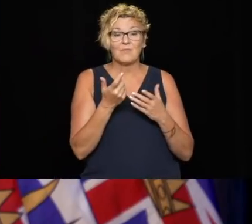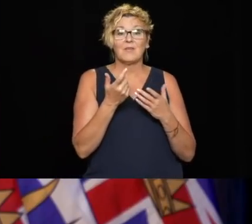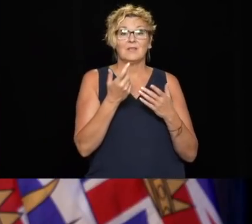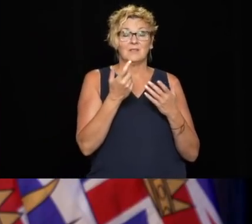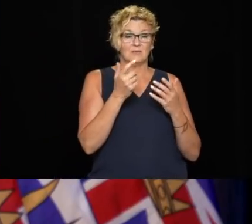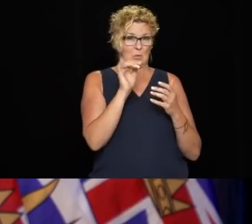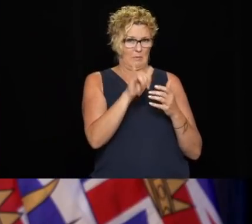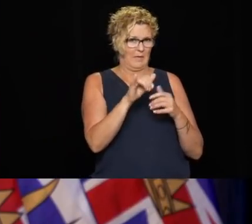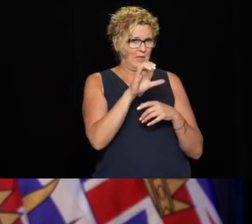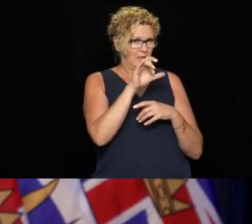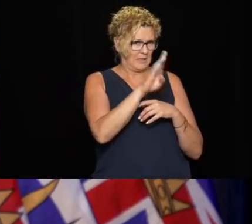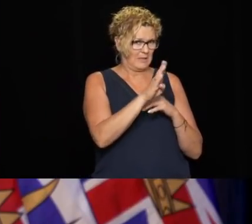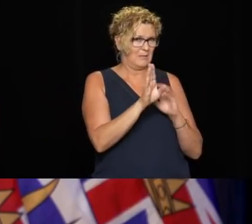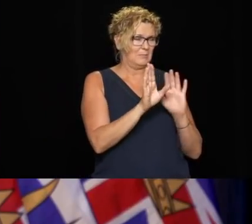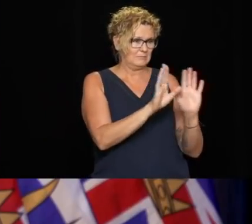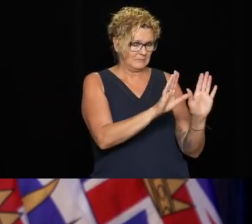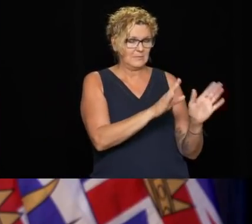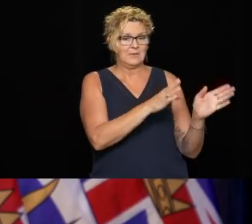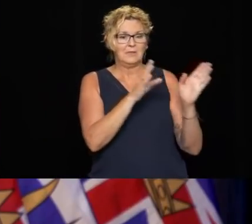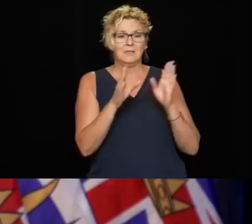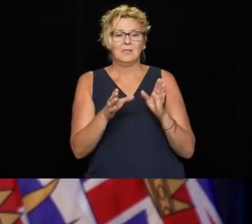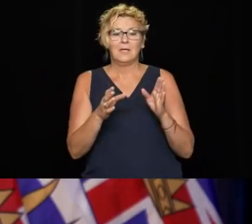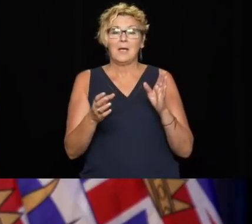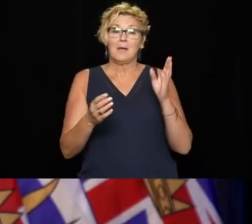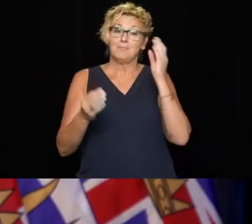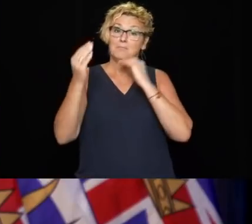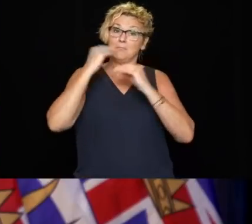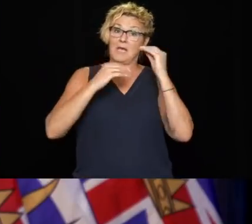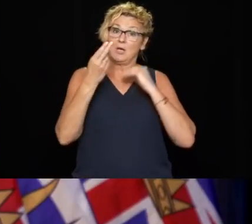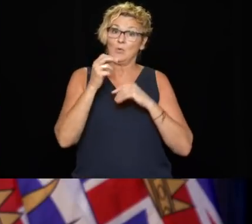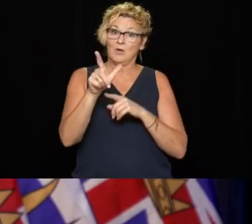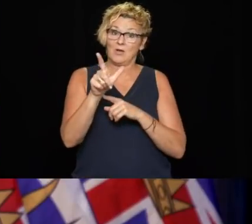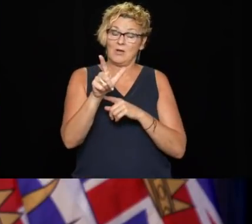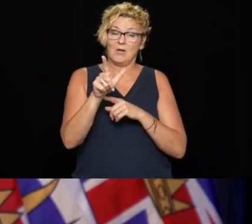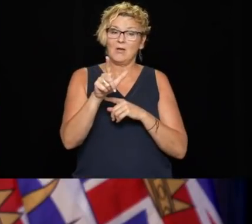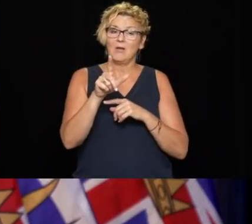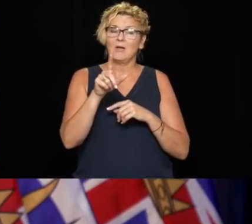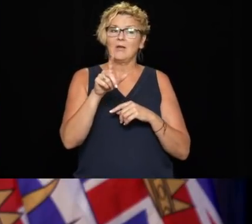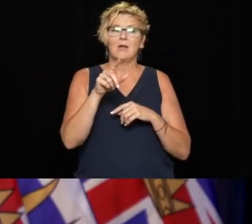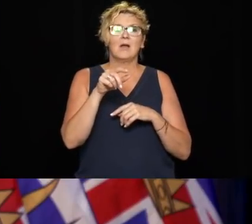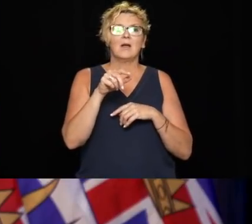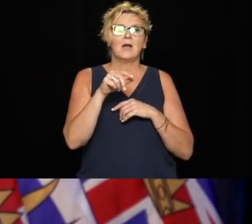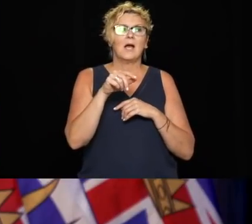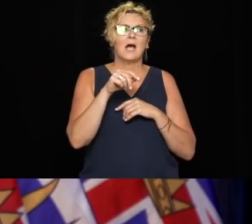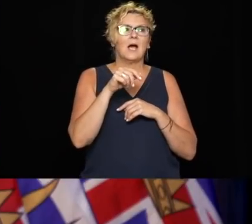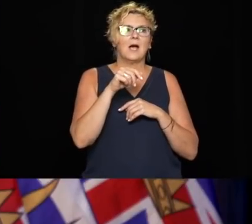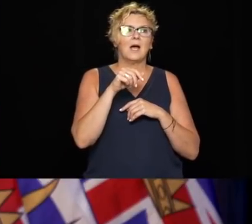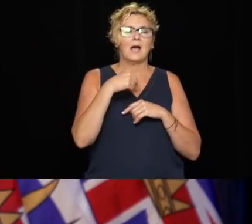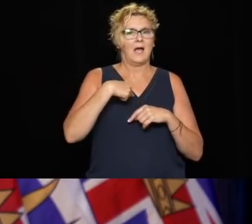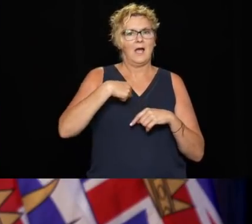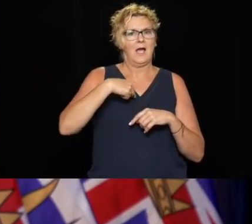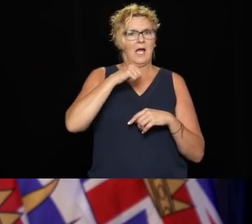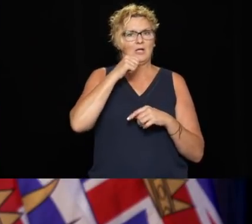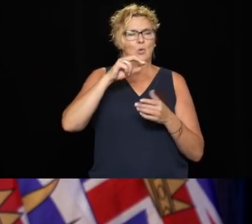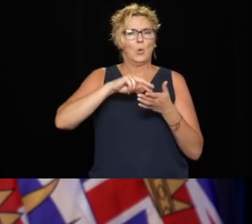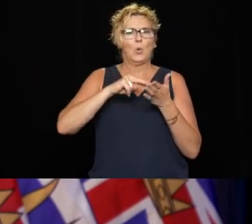health resources to try and track people and we know that's why some of the transmission has happened around the province and in other places.